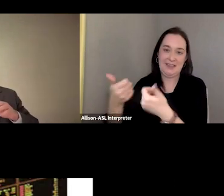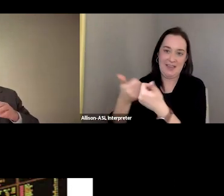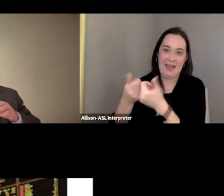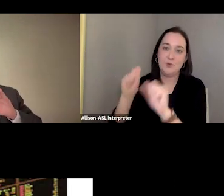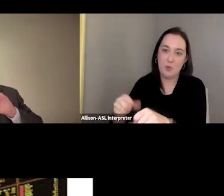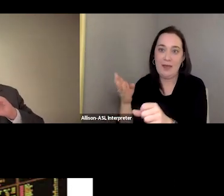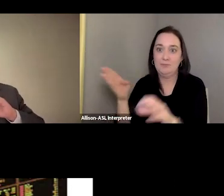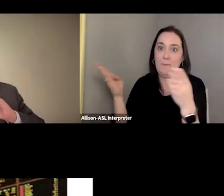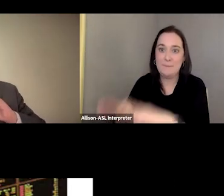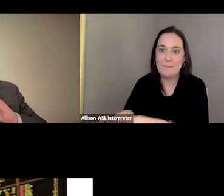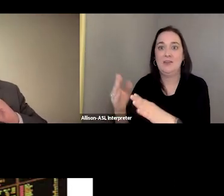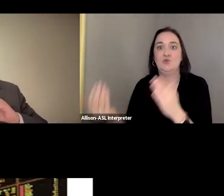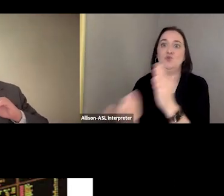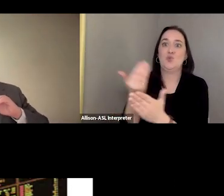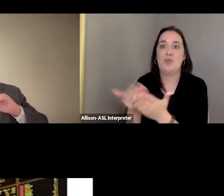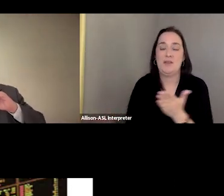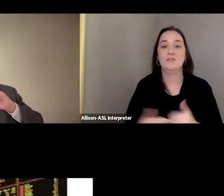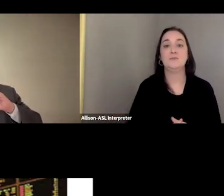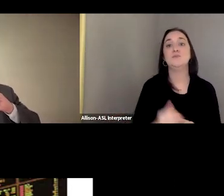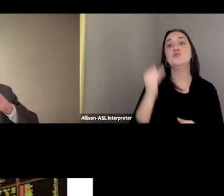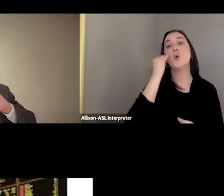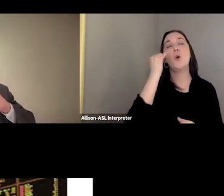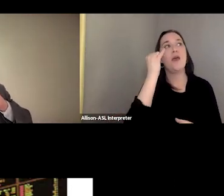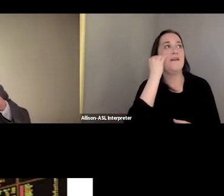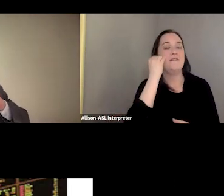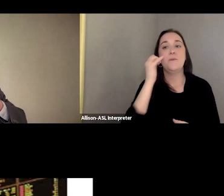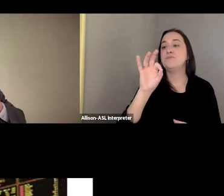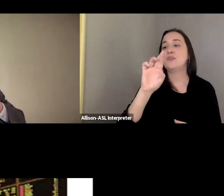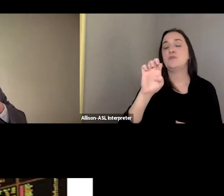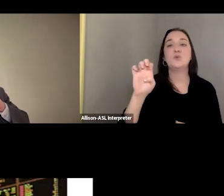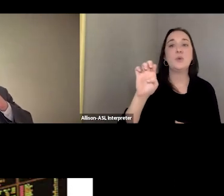So William, make the free throw. Will they make, a field goal?